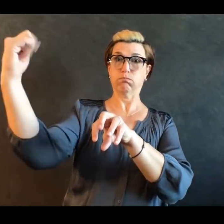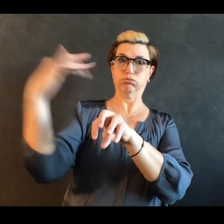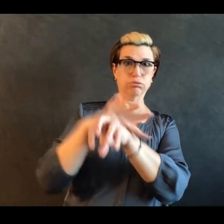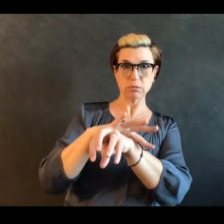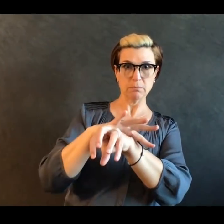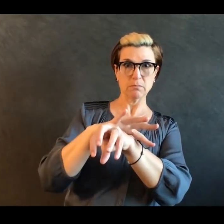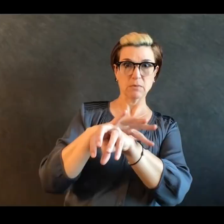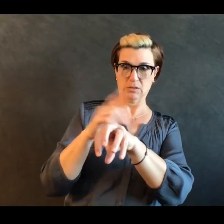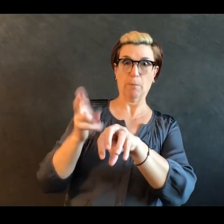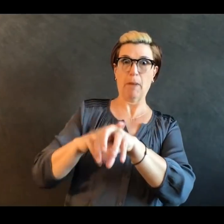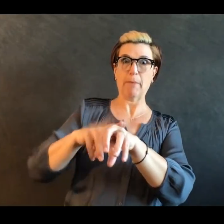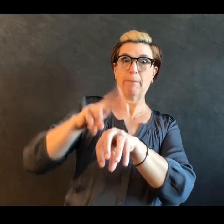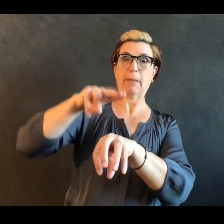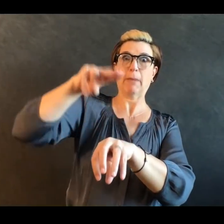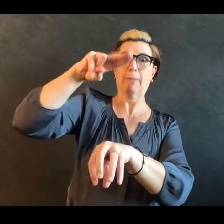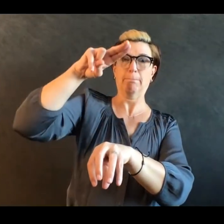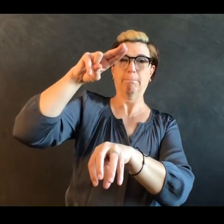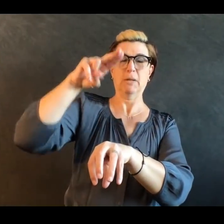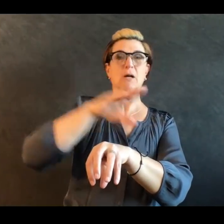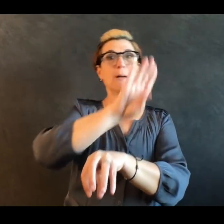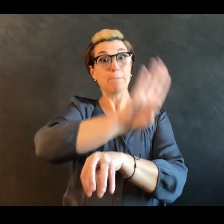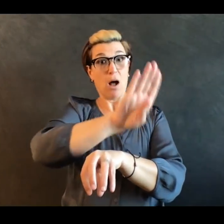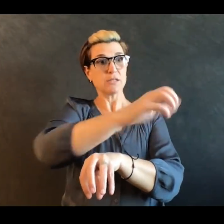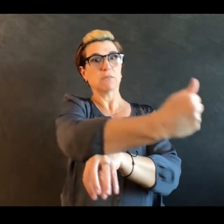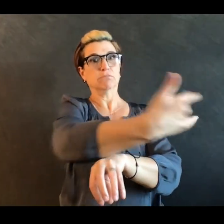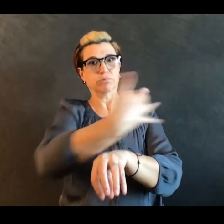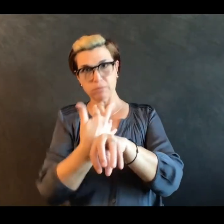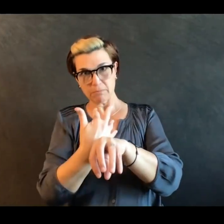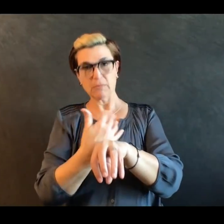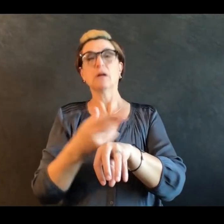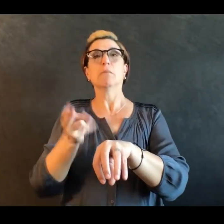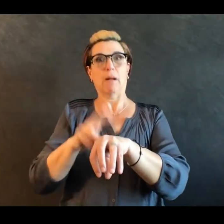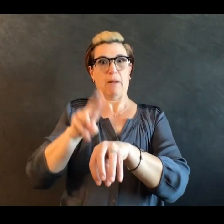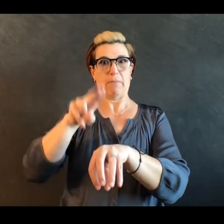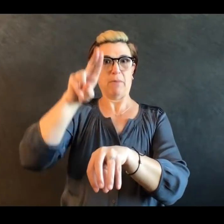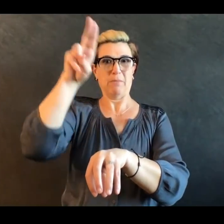cases from the Boston area that are caught between two incredible hotspots